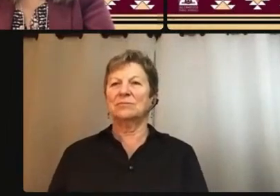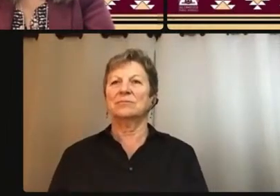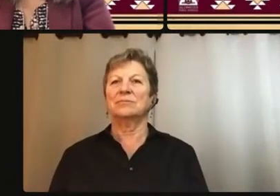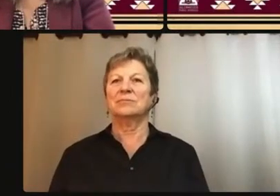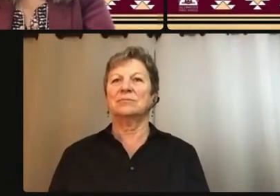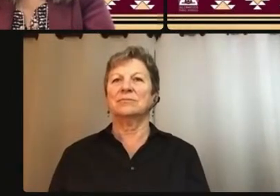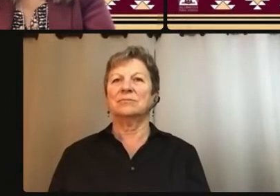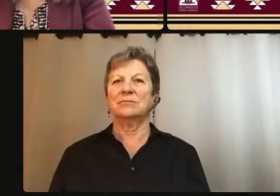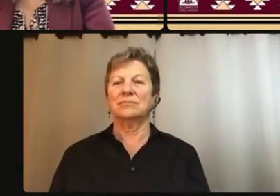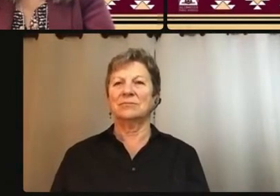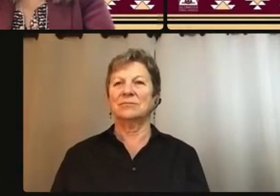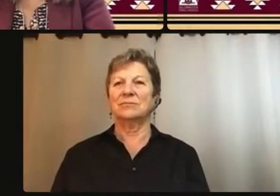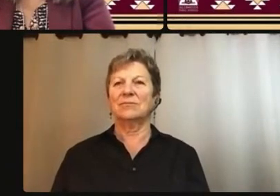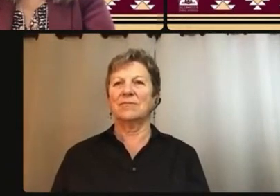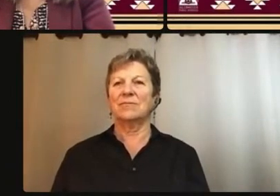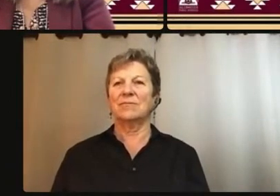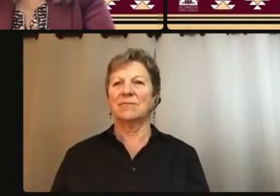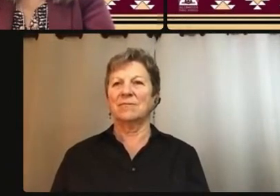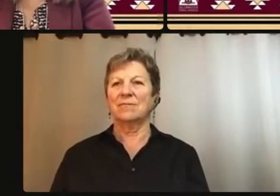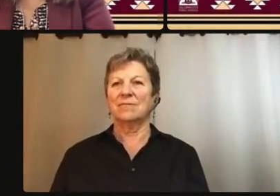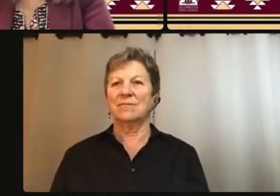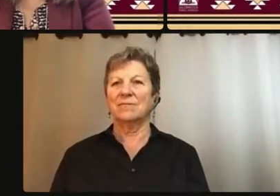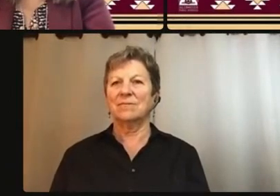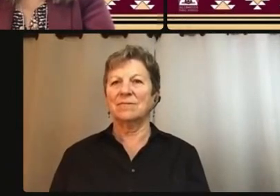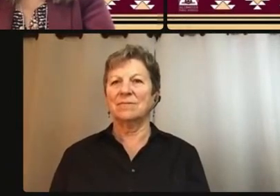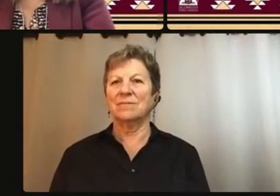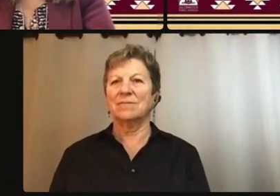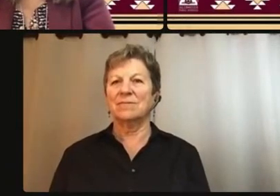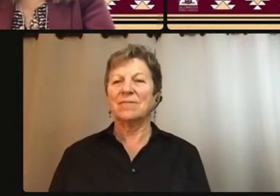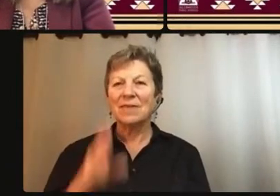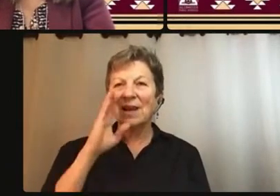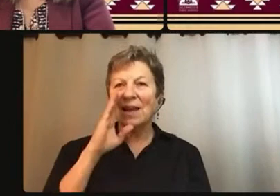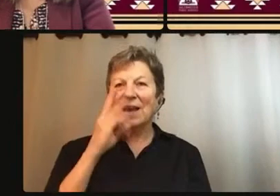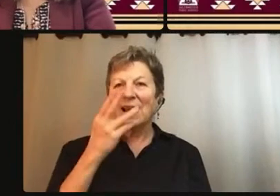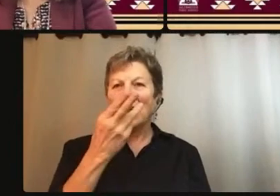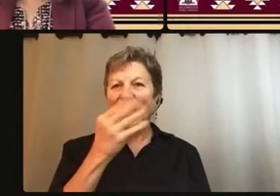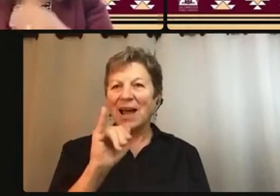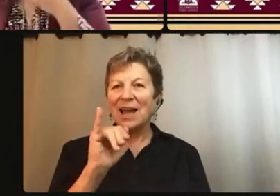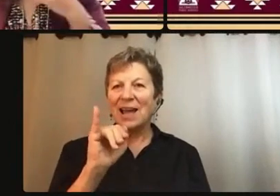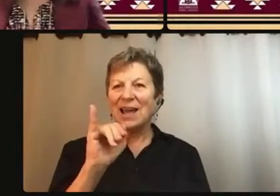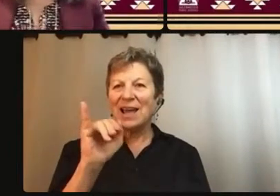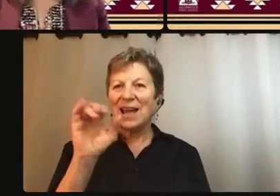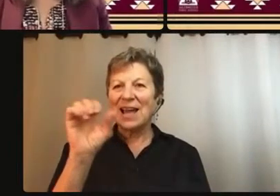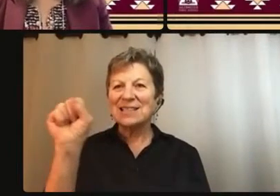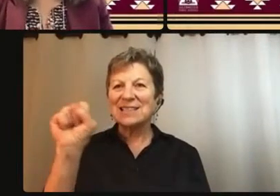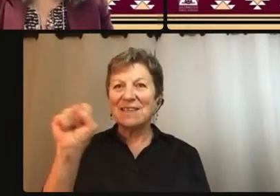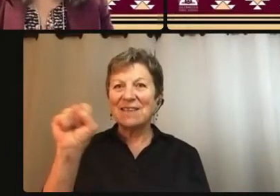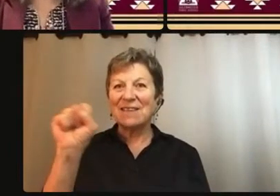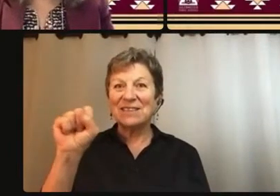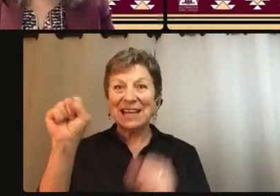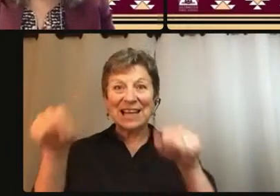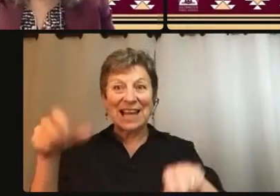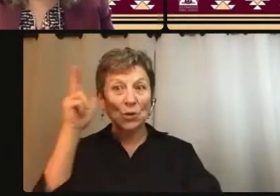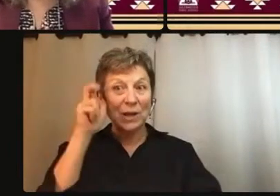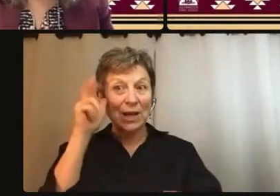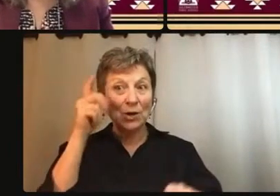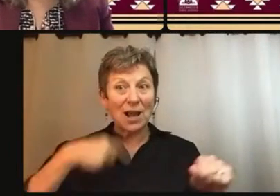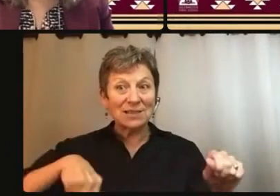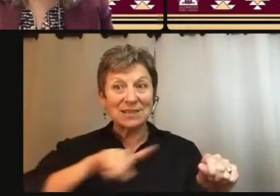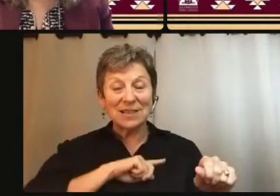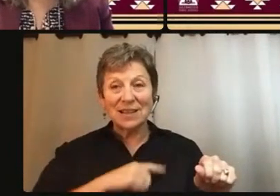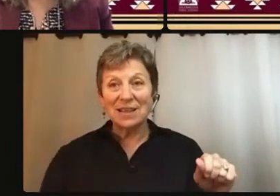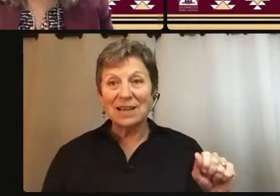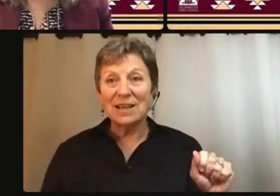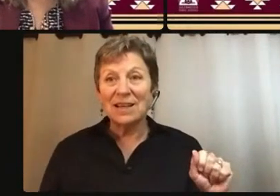I SEE.